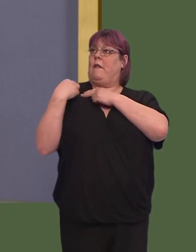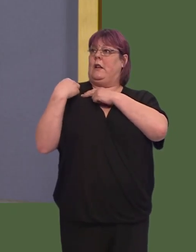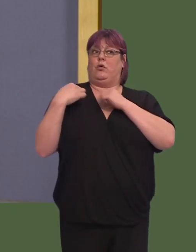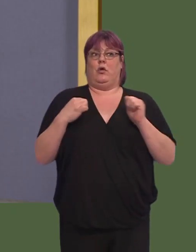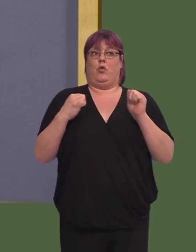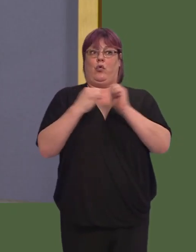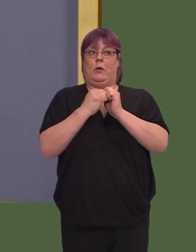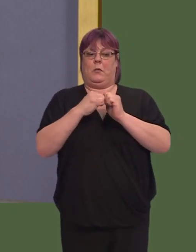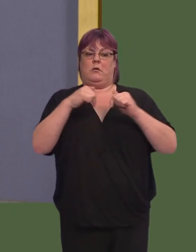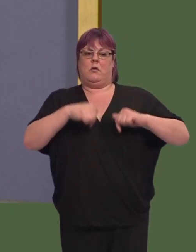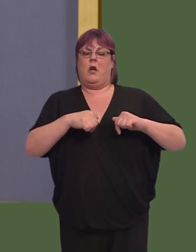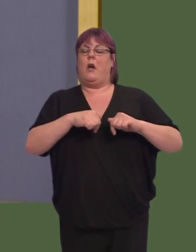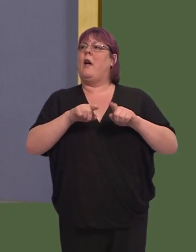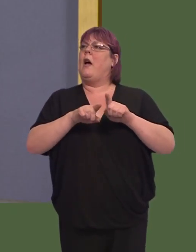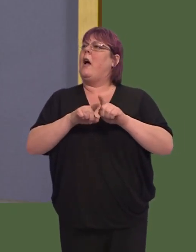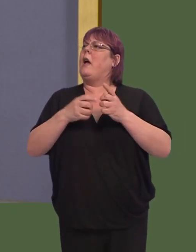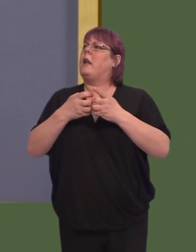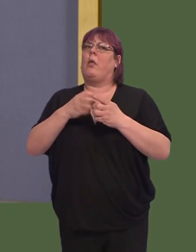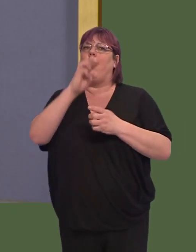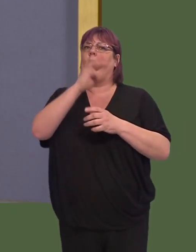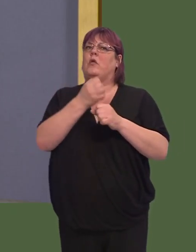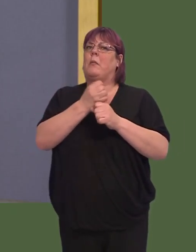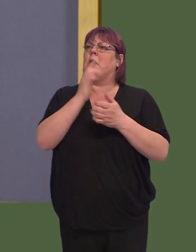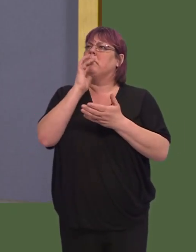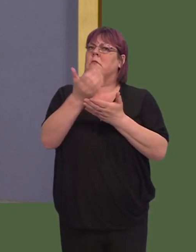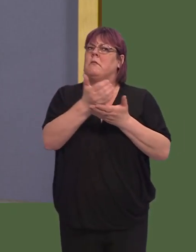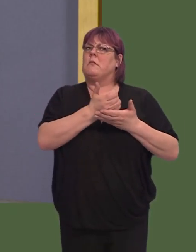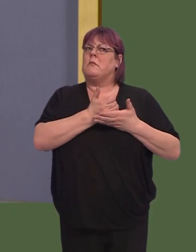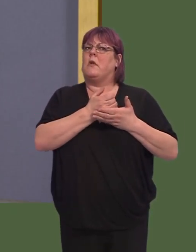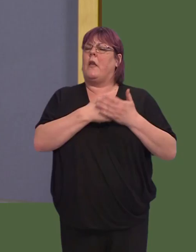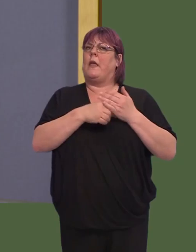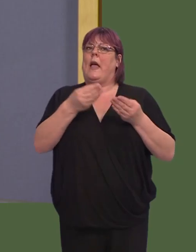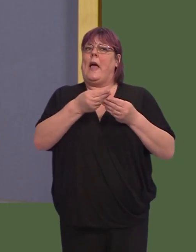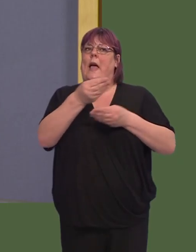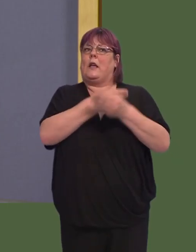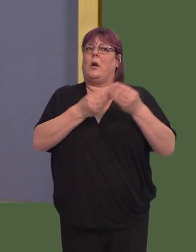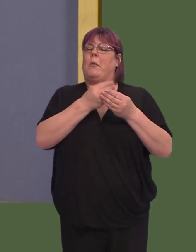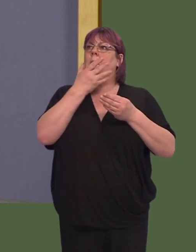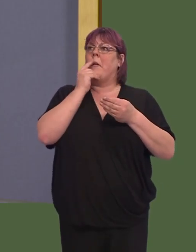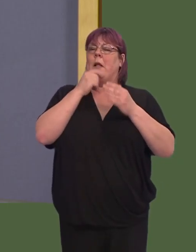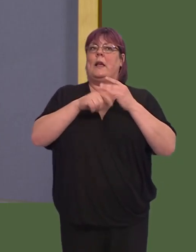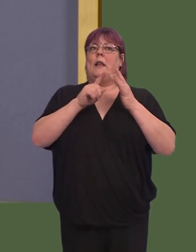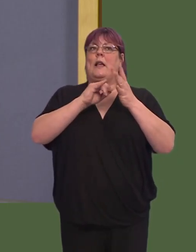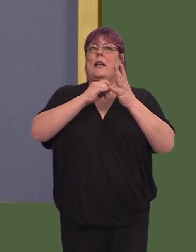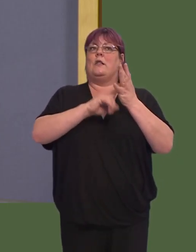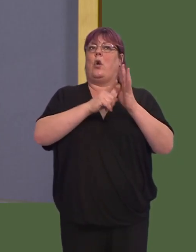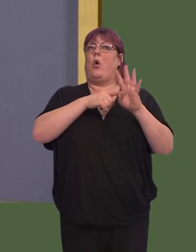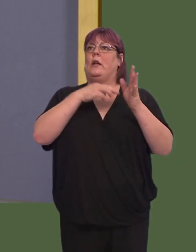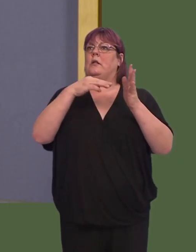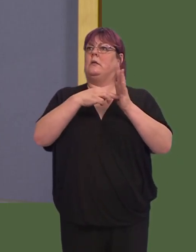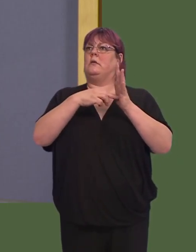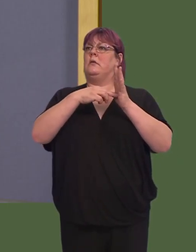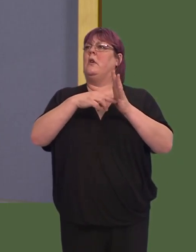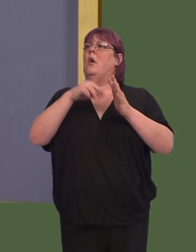How can the Welsh Government safeguard the economic interests of the people of Islwyn, once the United Kingdom leaves the European Union?